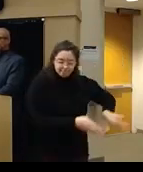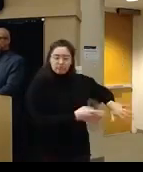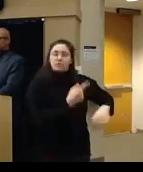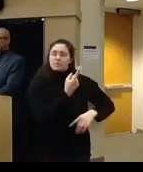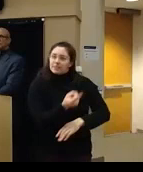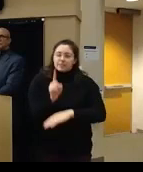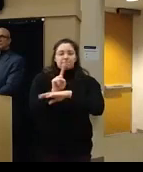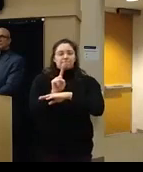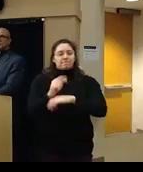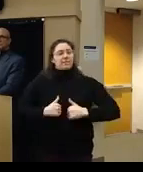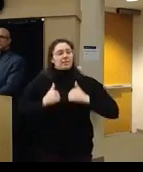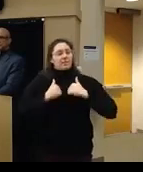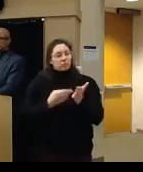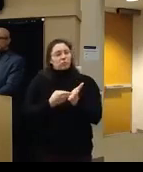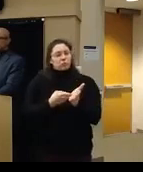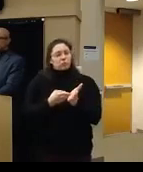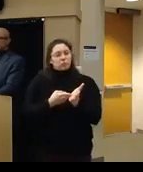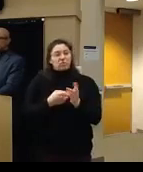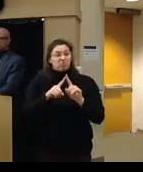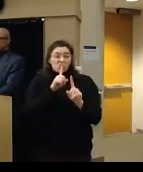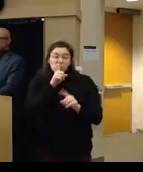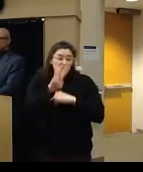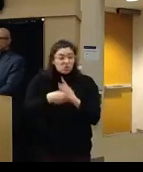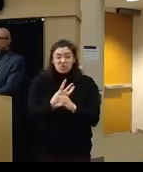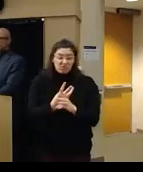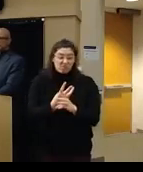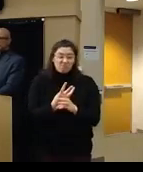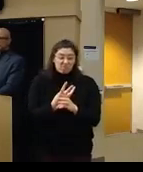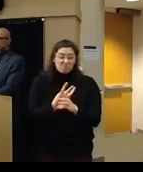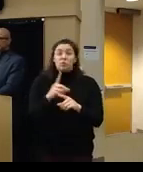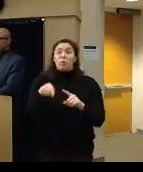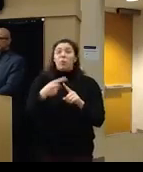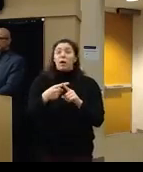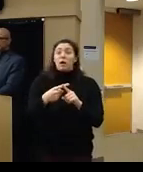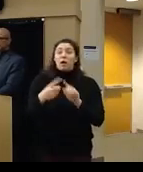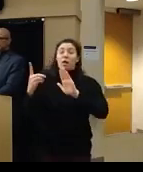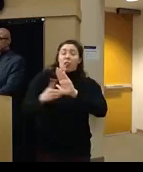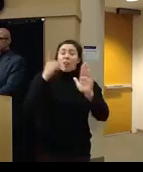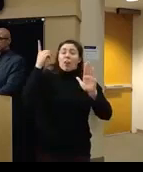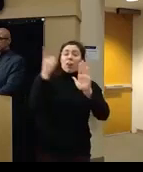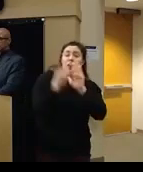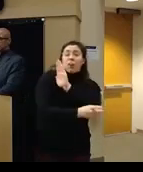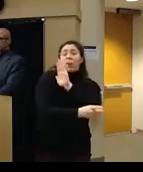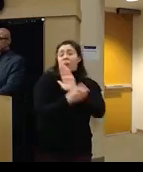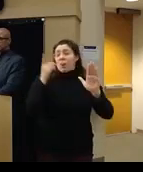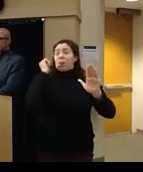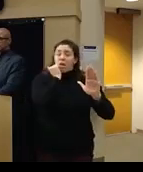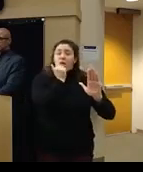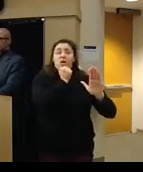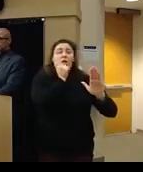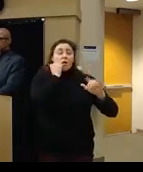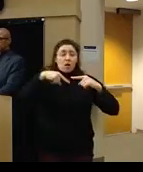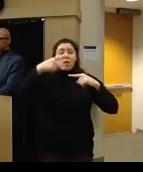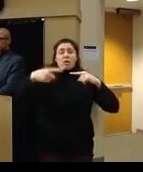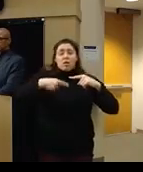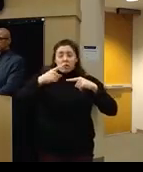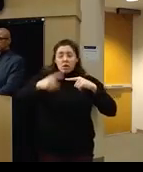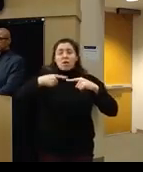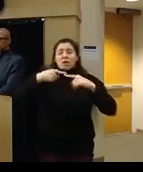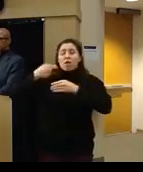live in our own truth but the reality is when you're getting that 247 365 generation after